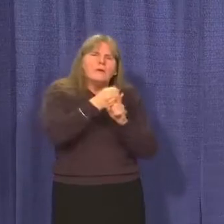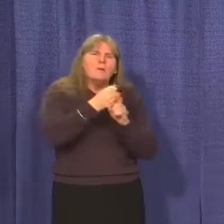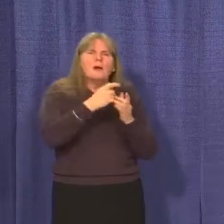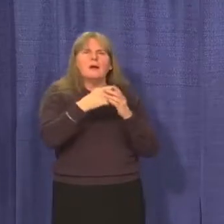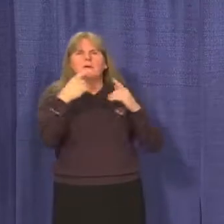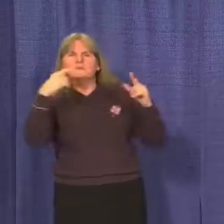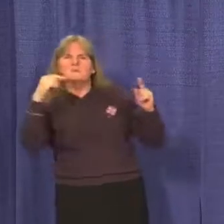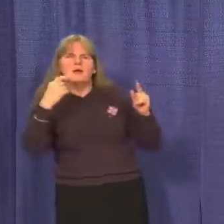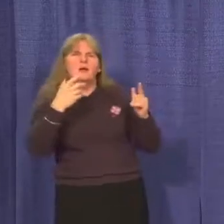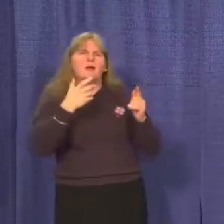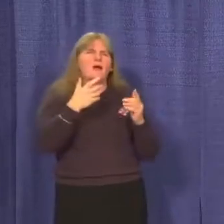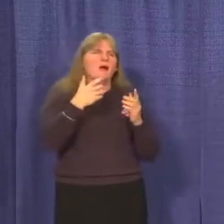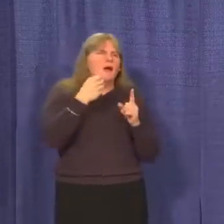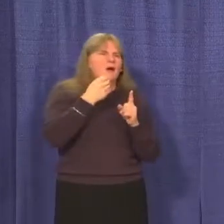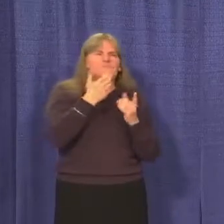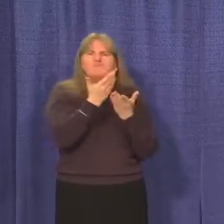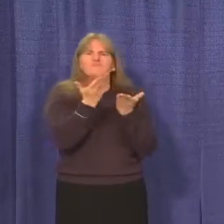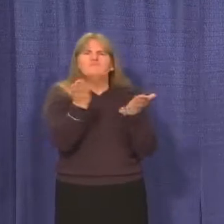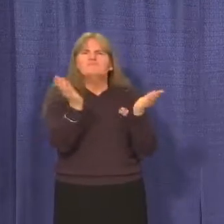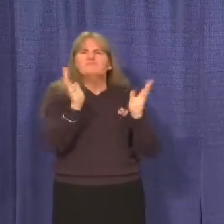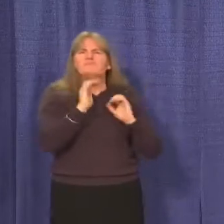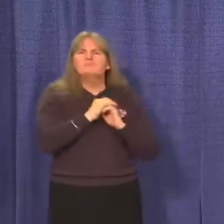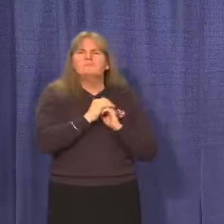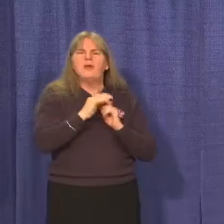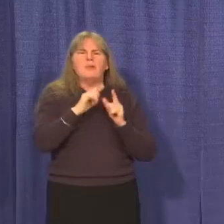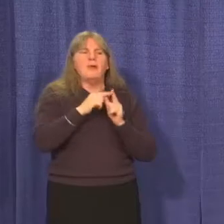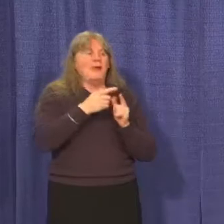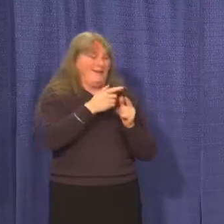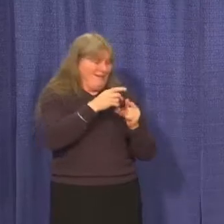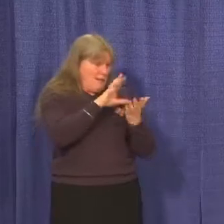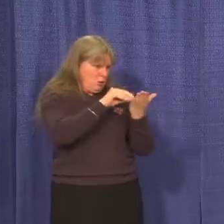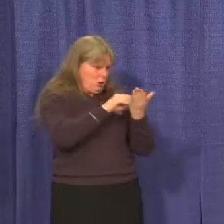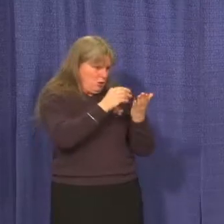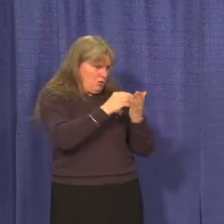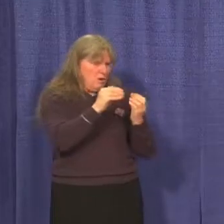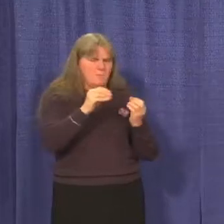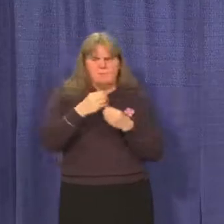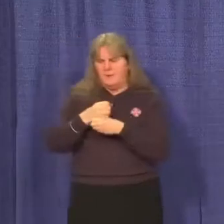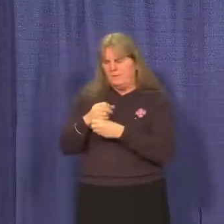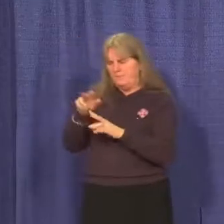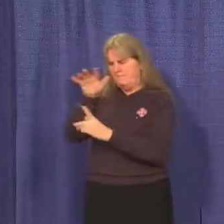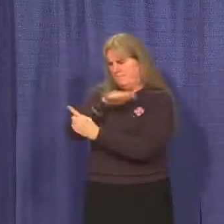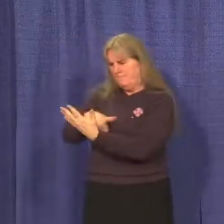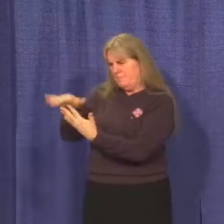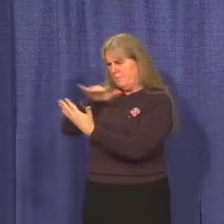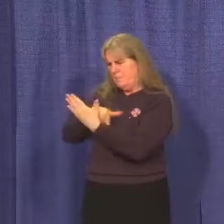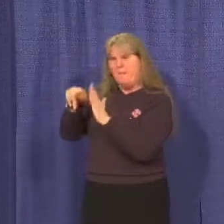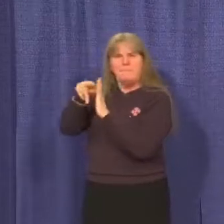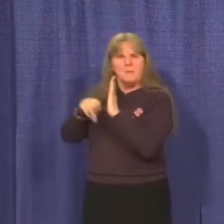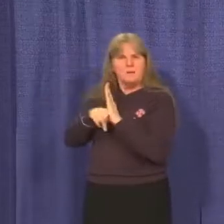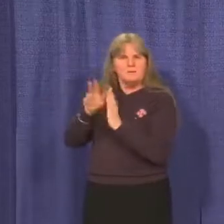analysis to then go back into all of our policies and public health measures and hopefully